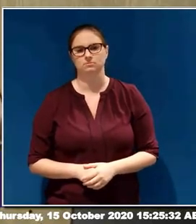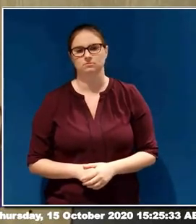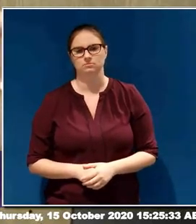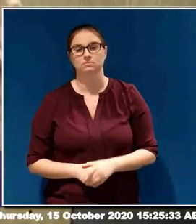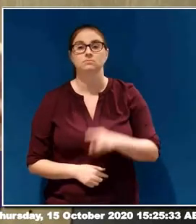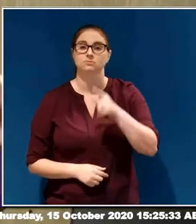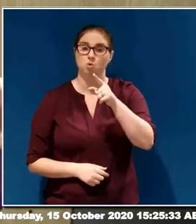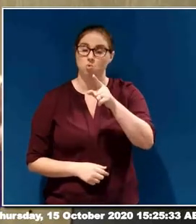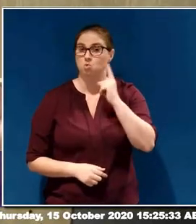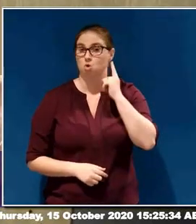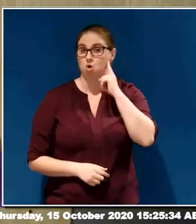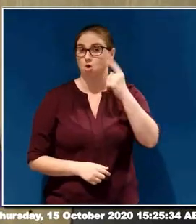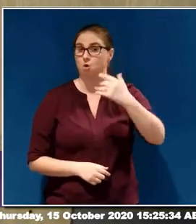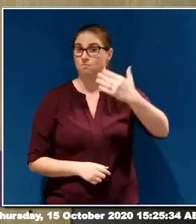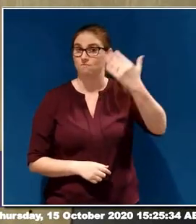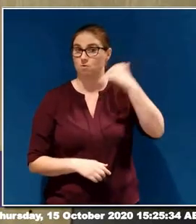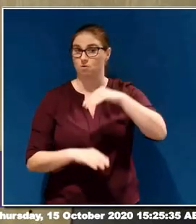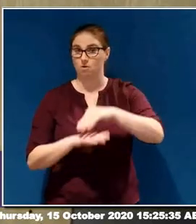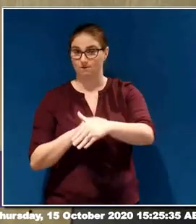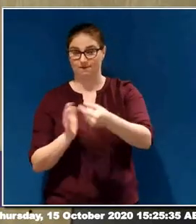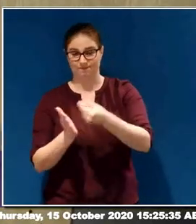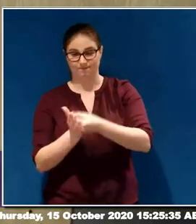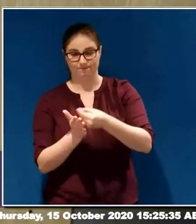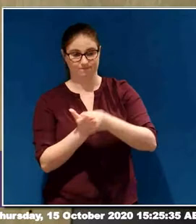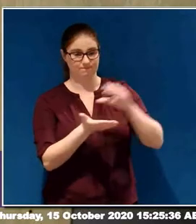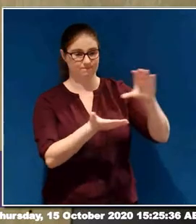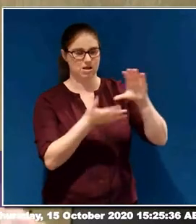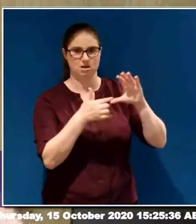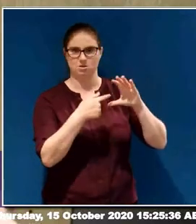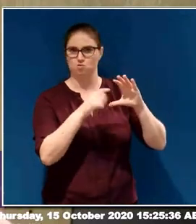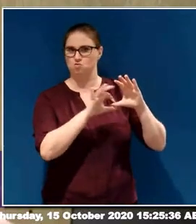called Census-Based Funding, which is where there's an allocation that's